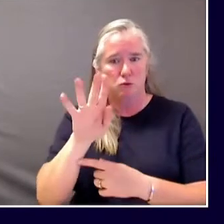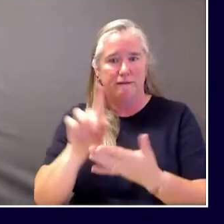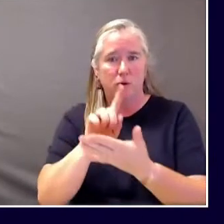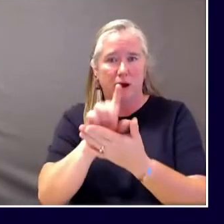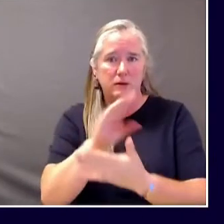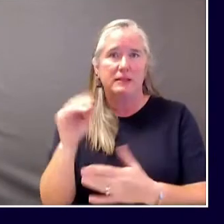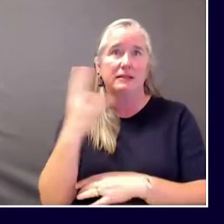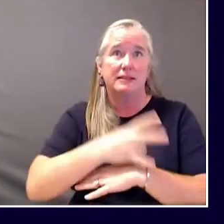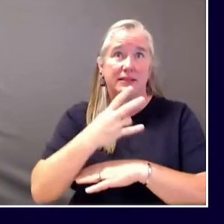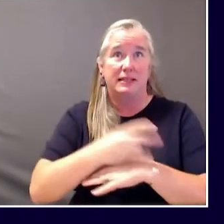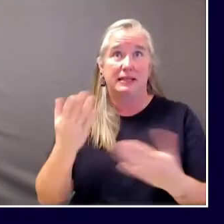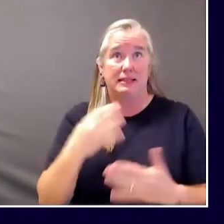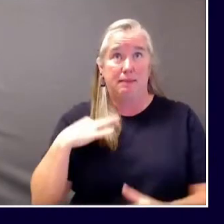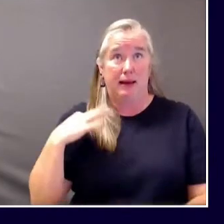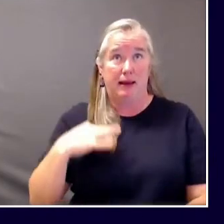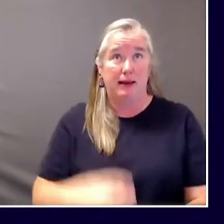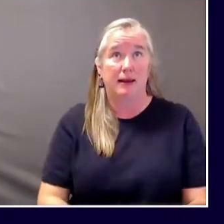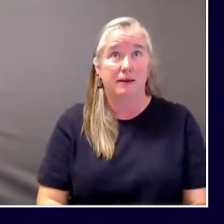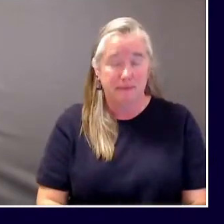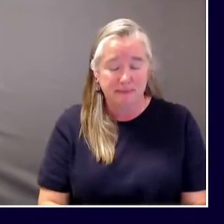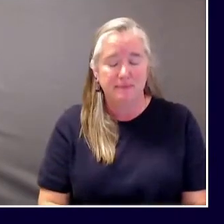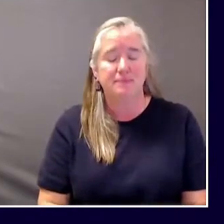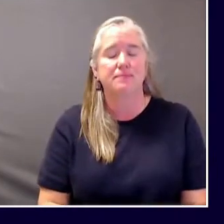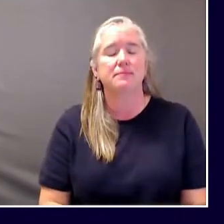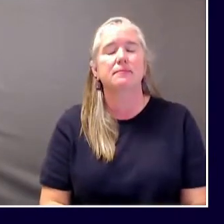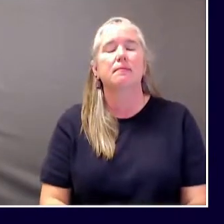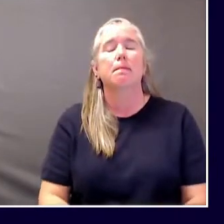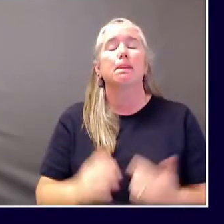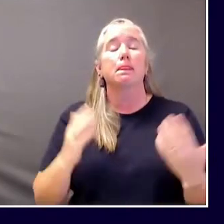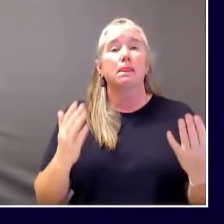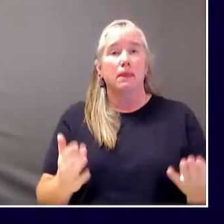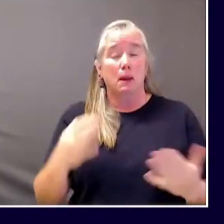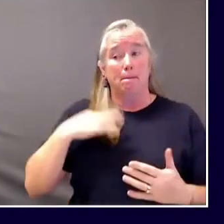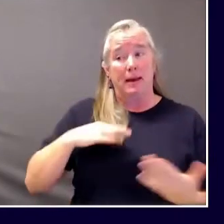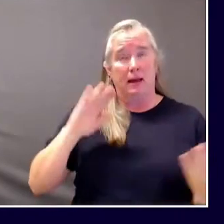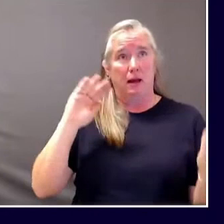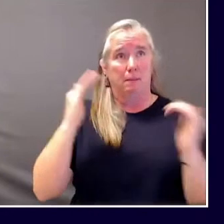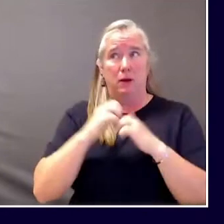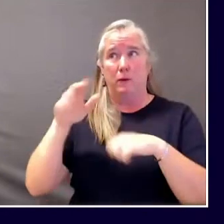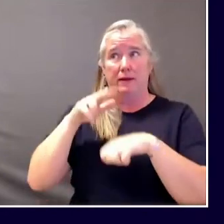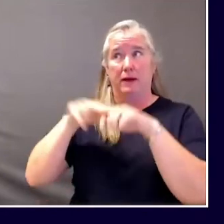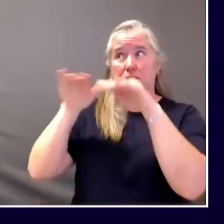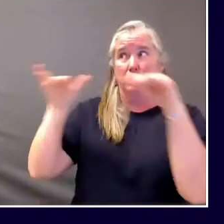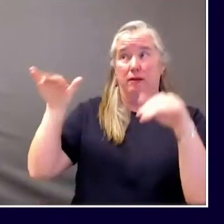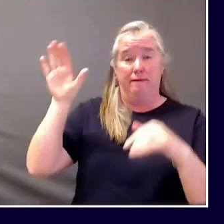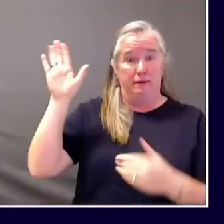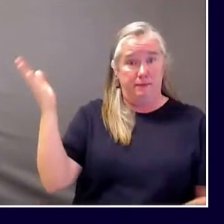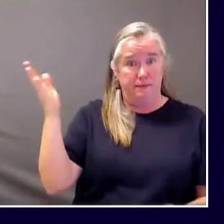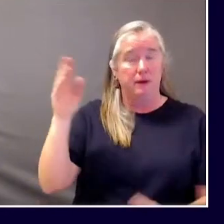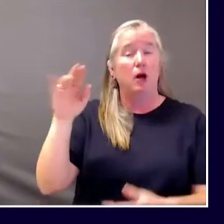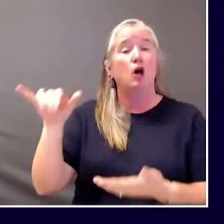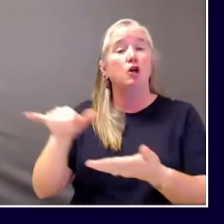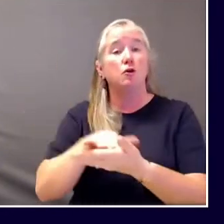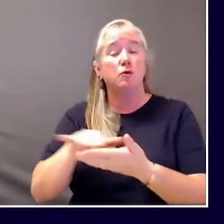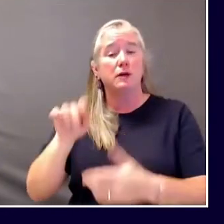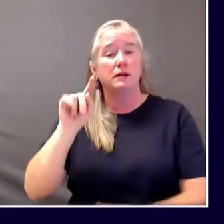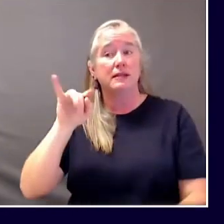in Maine let's put things back in the national perspective as well